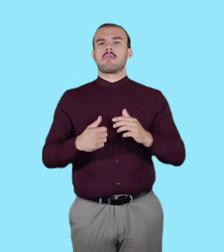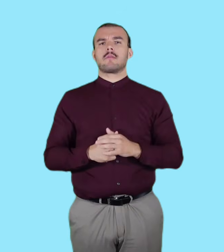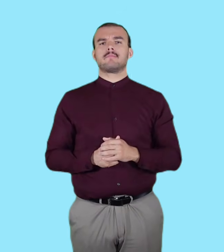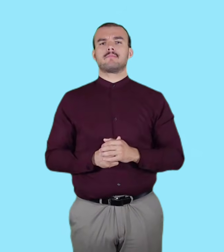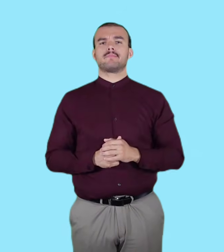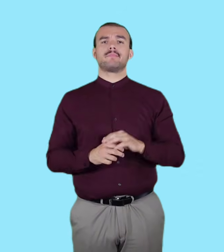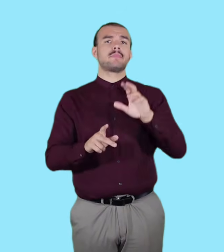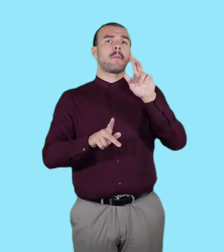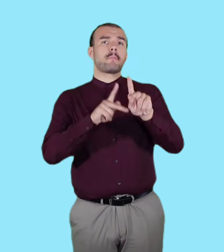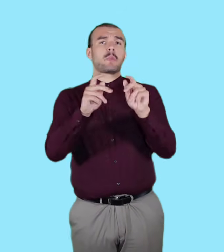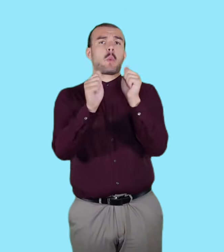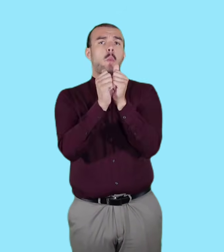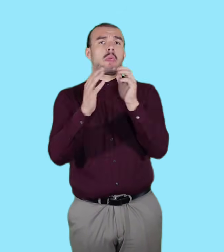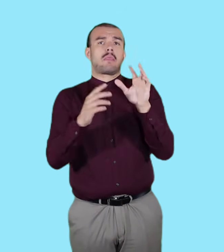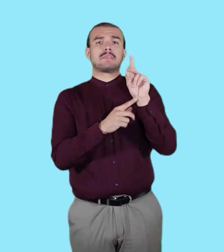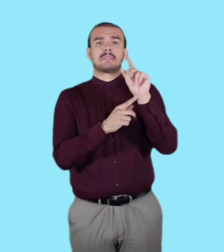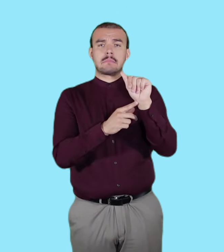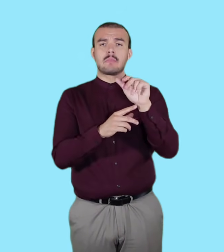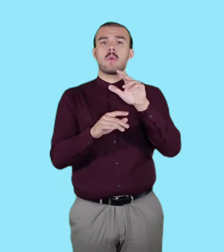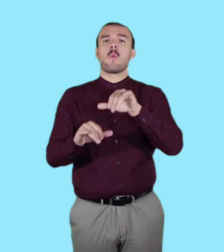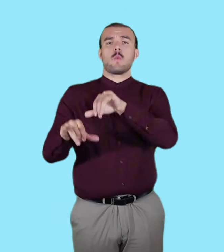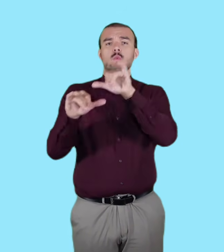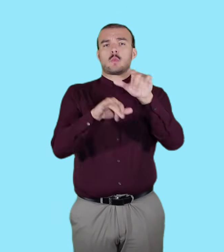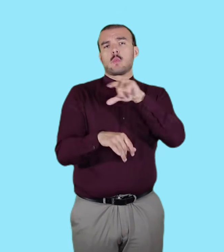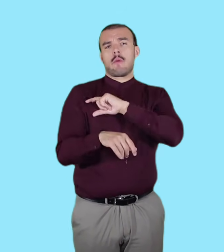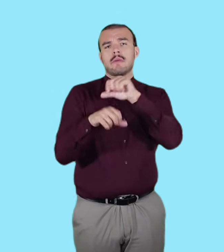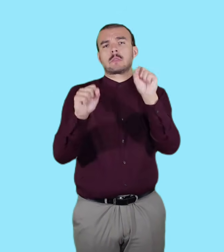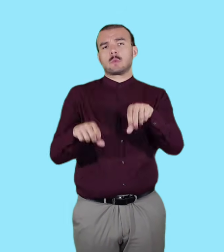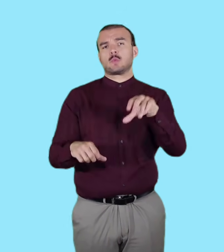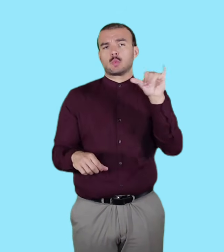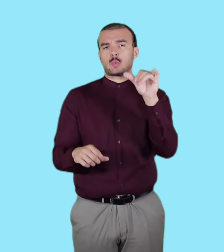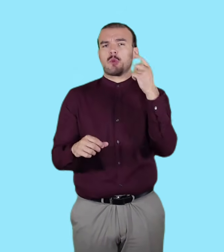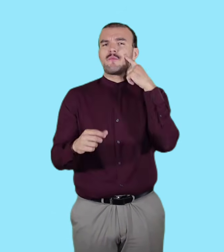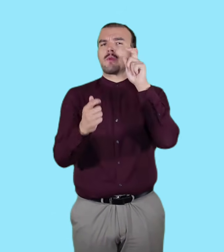People without disabilities also qualify for certain exemptions.